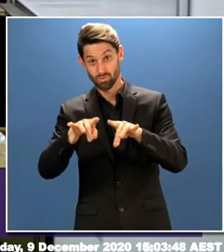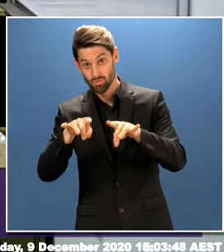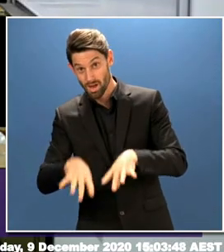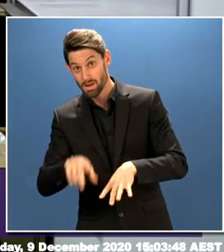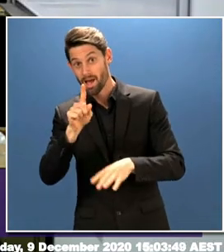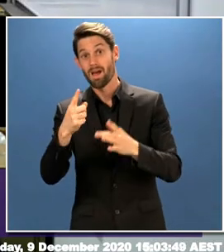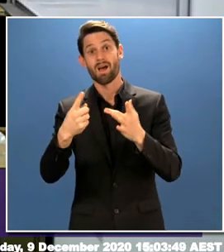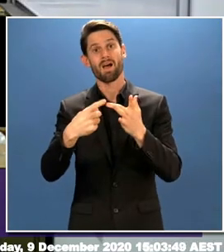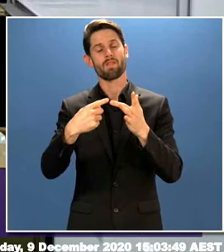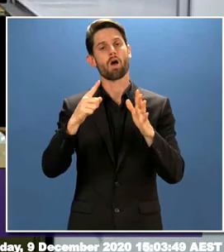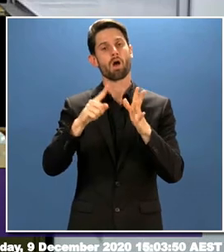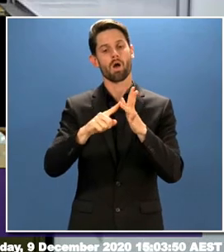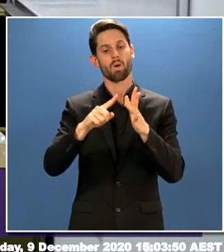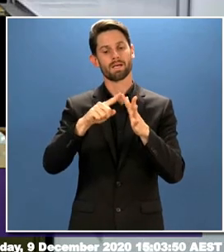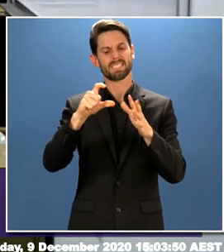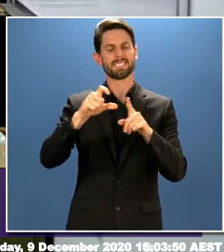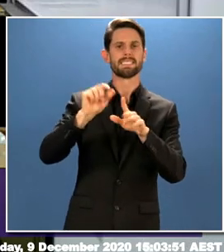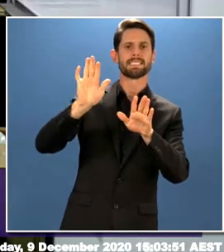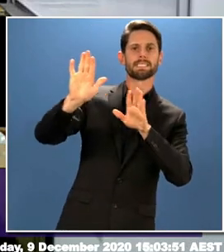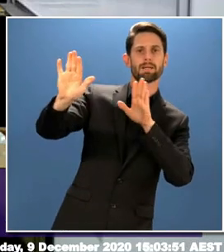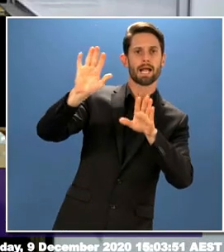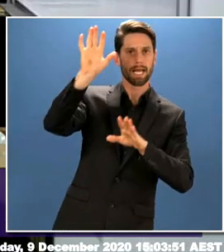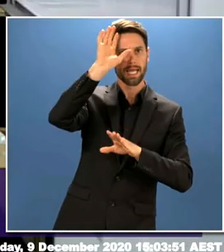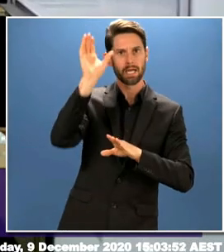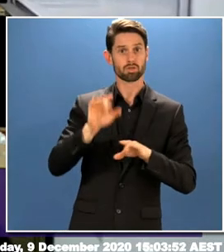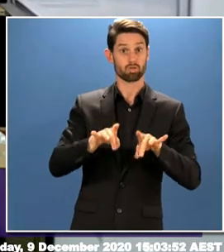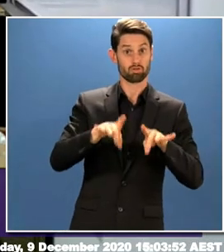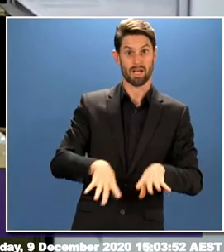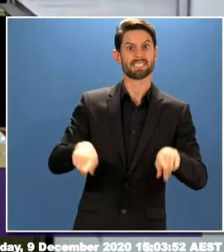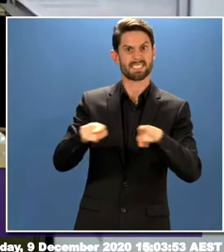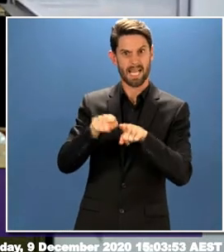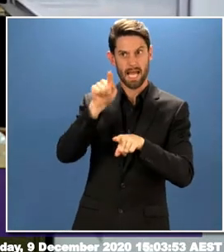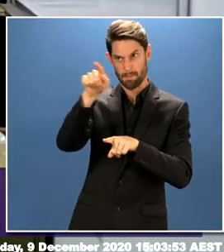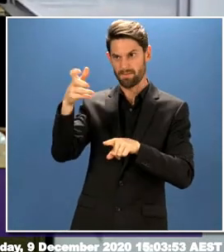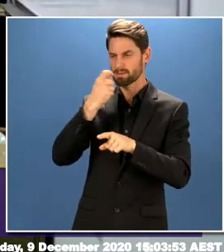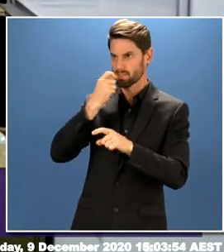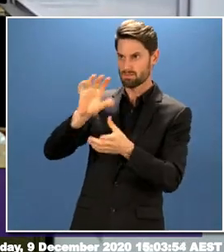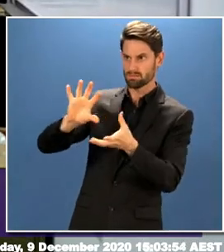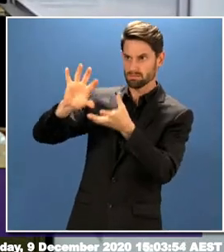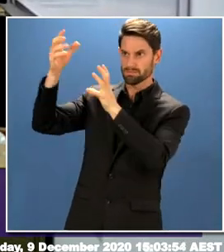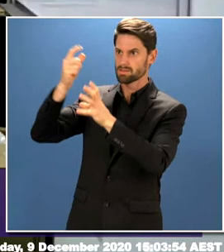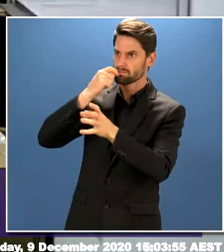OECD countries in terms of that fragmented transition. And so that was a significant problem.